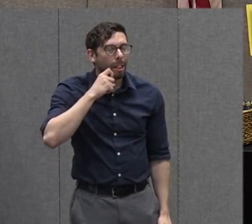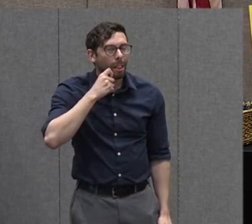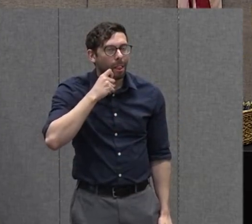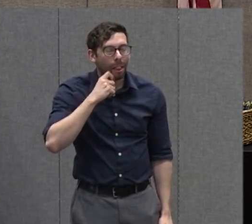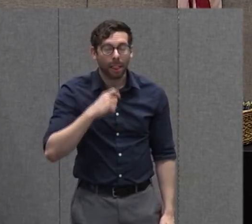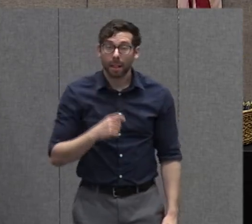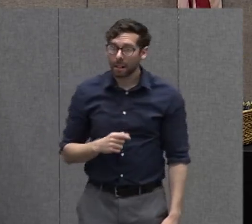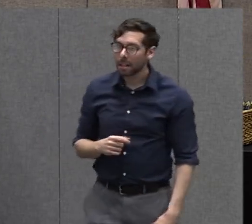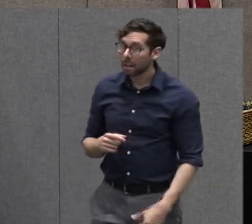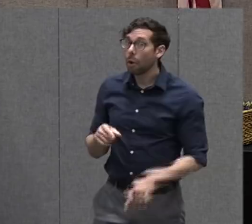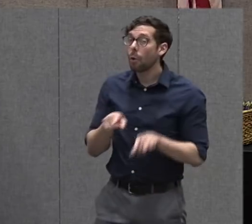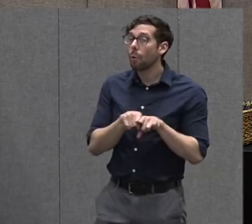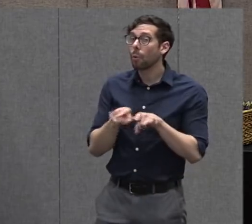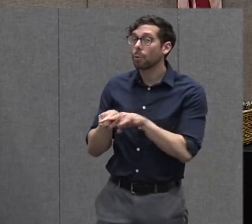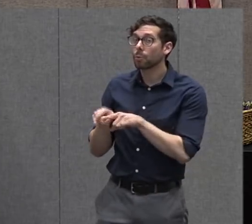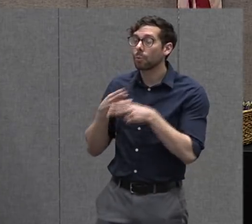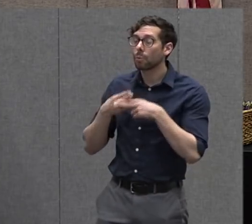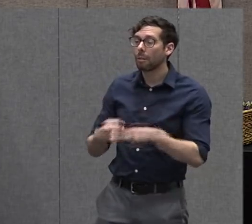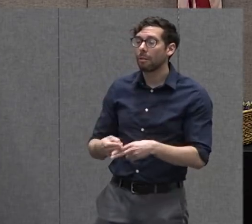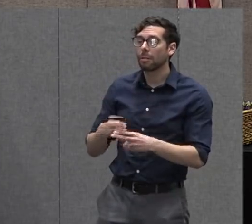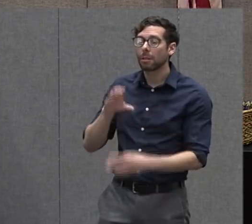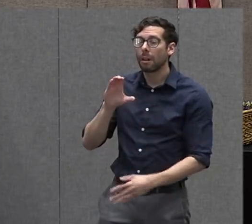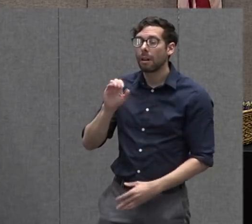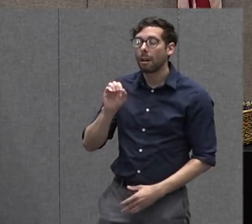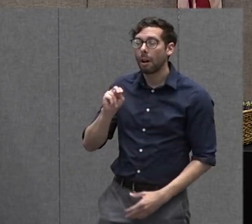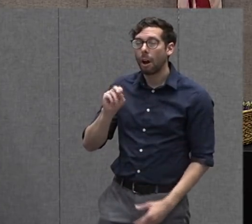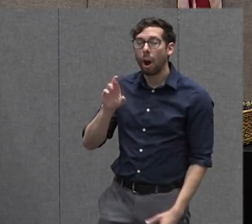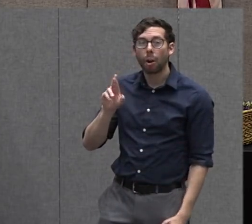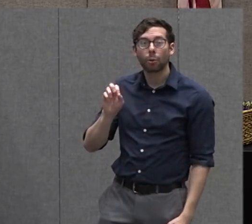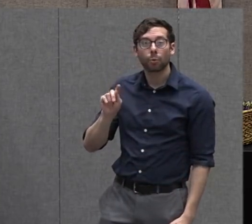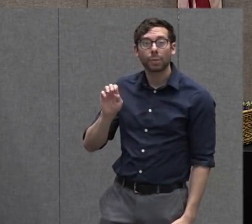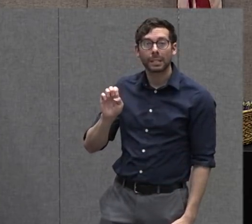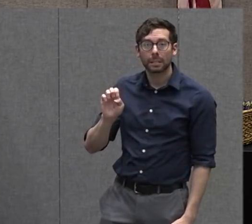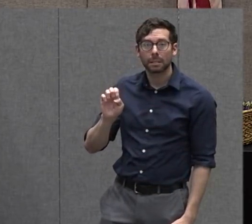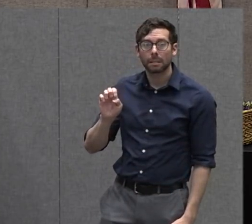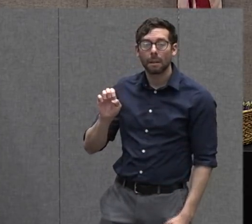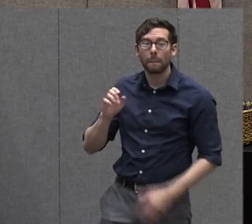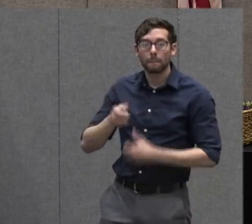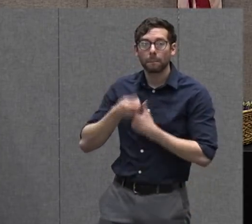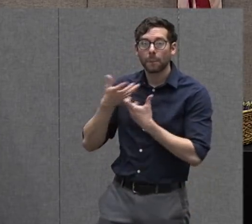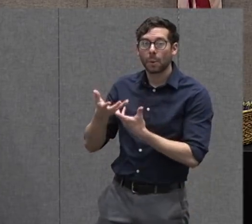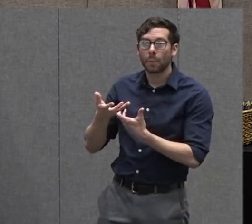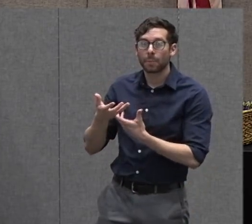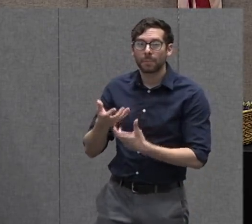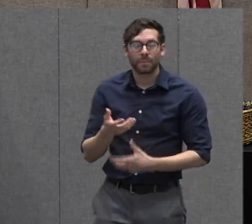[Miss Martindale] (whispers) [Mr. R] Oh, hello, notes. Here is the apple.